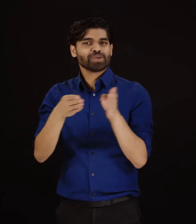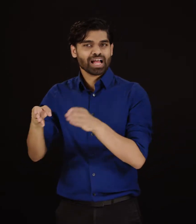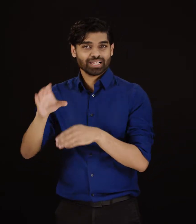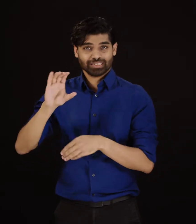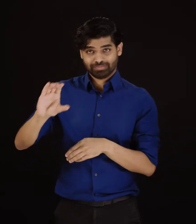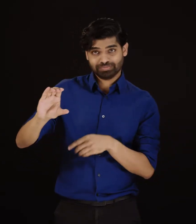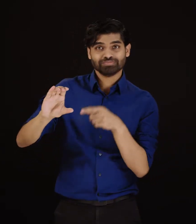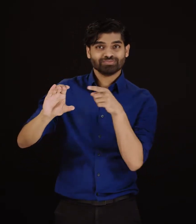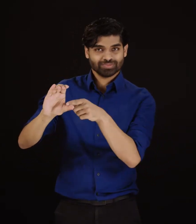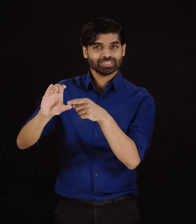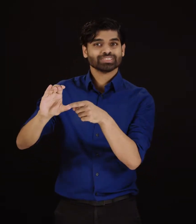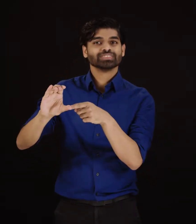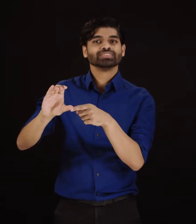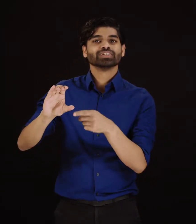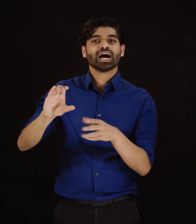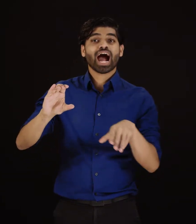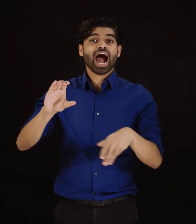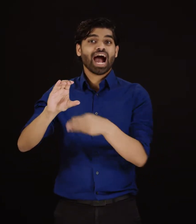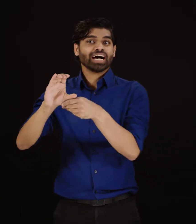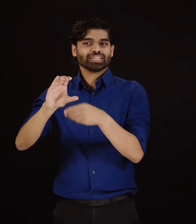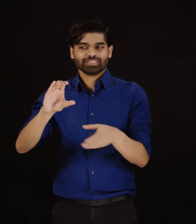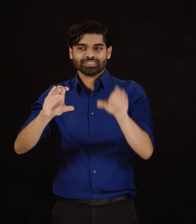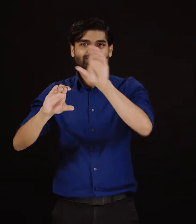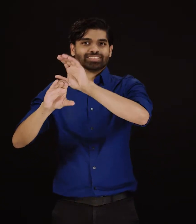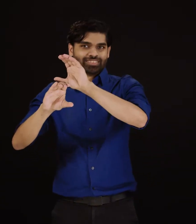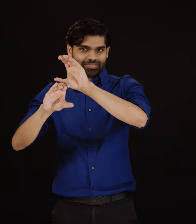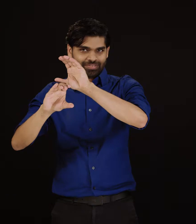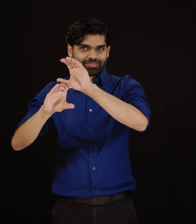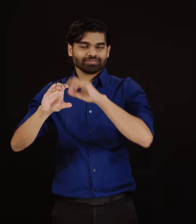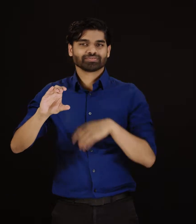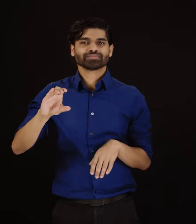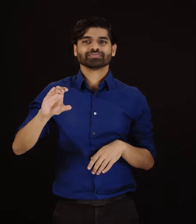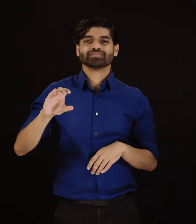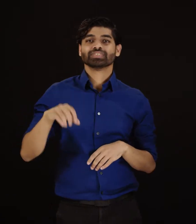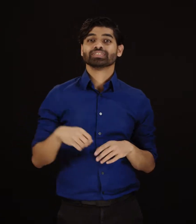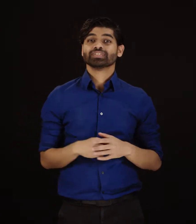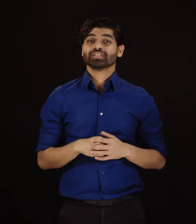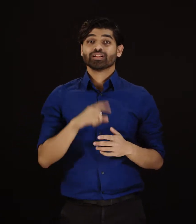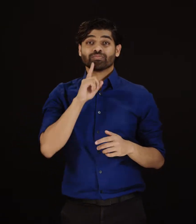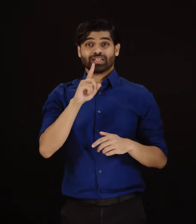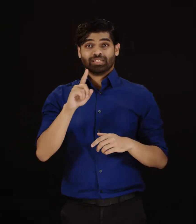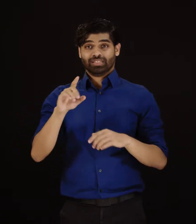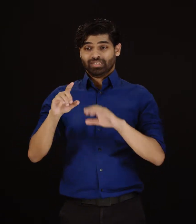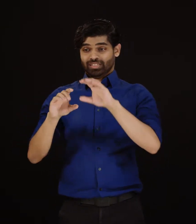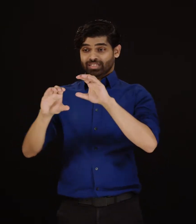In some cases, service providers may offer their customers the option to